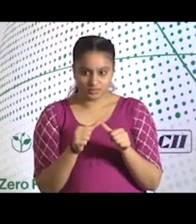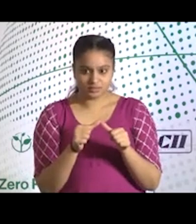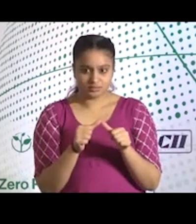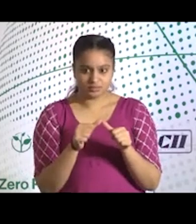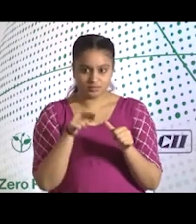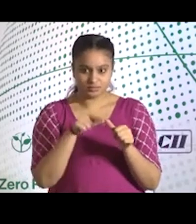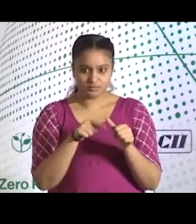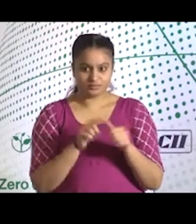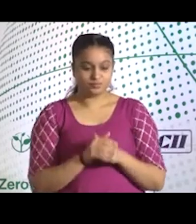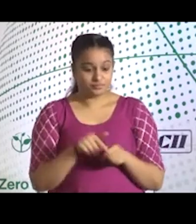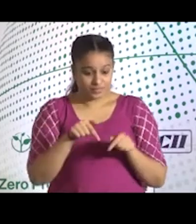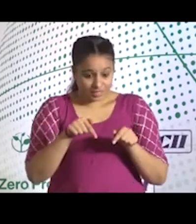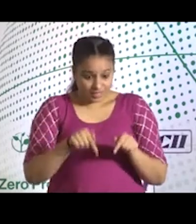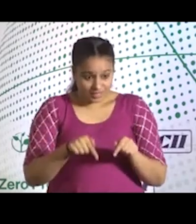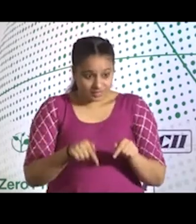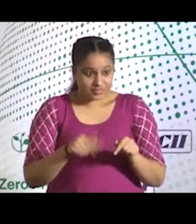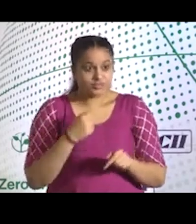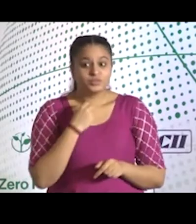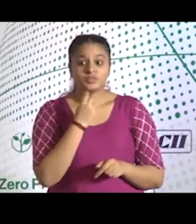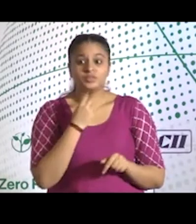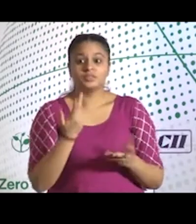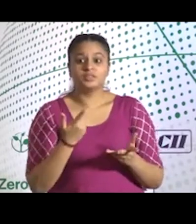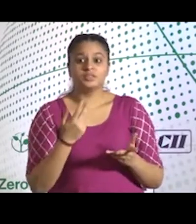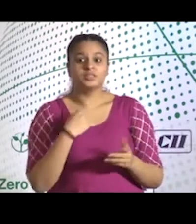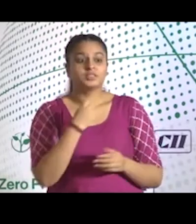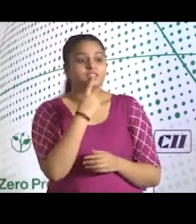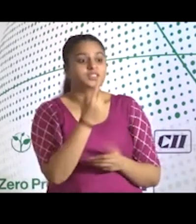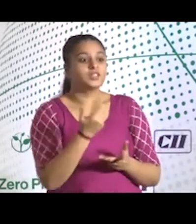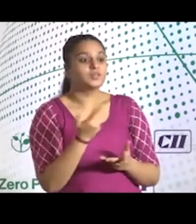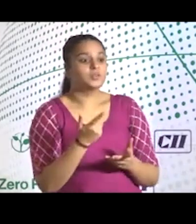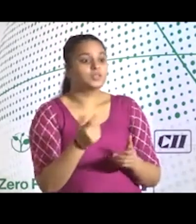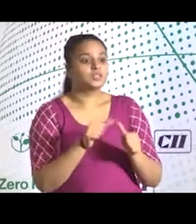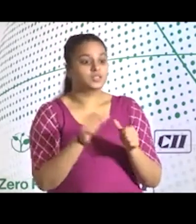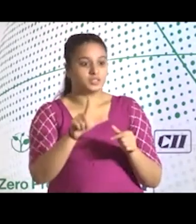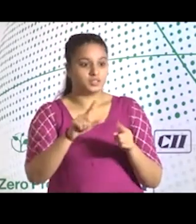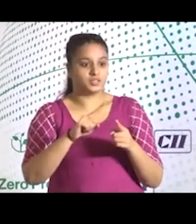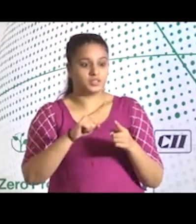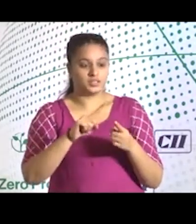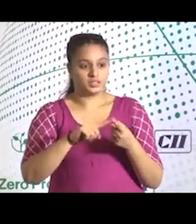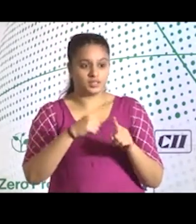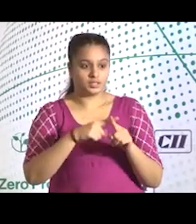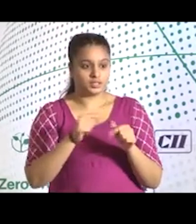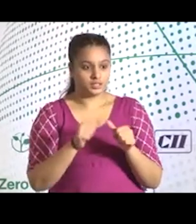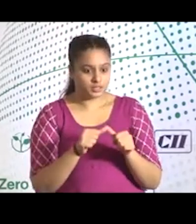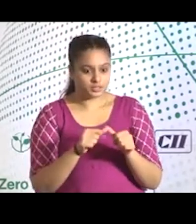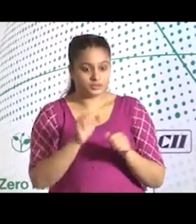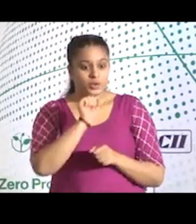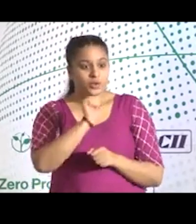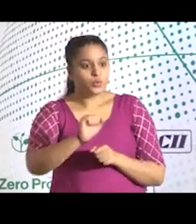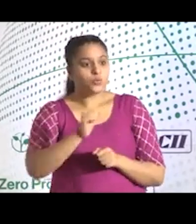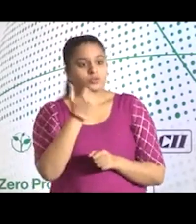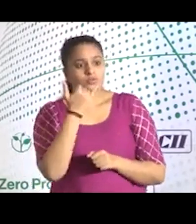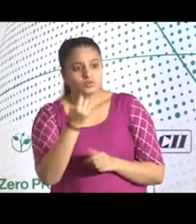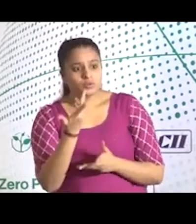and she speaks to Alexa and listens to music when her device you know, when a delivery comes because I'm buying it on